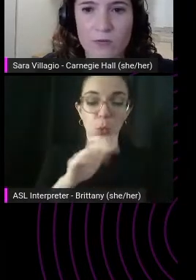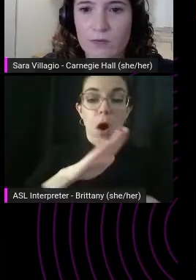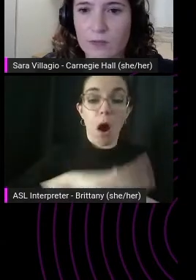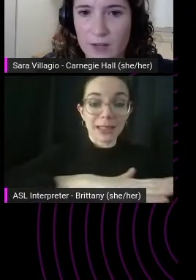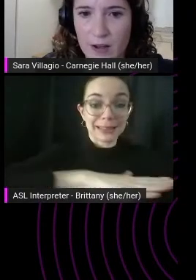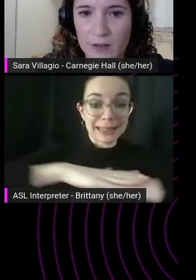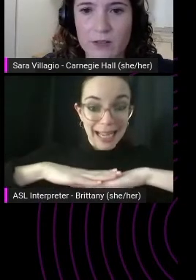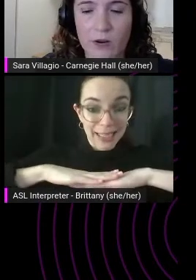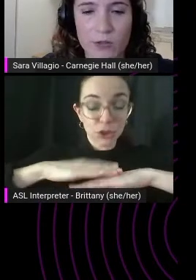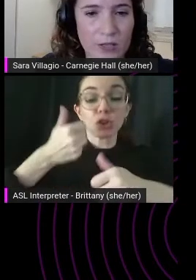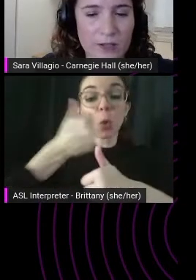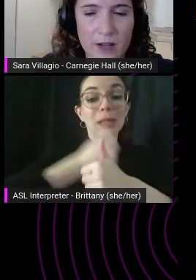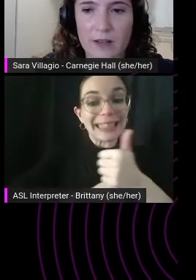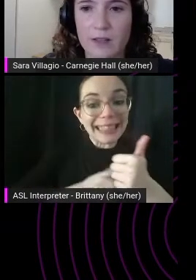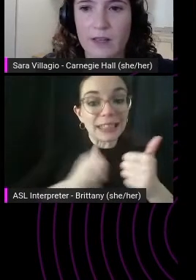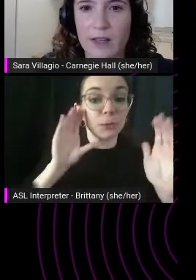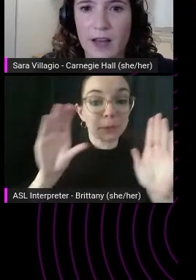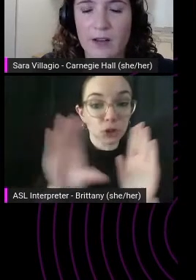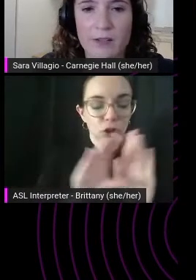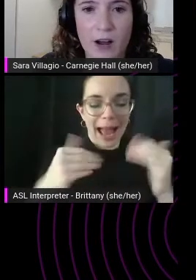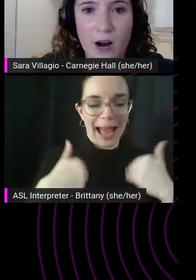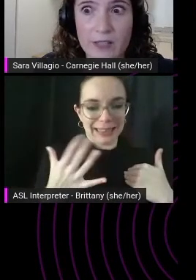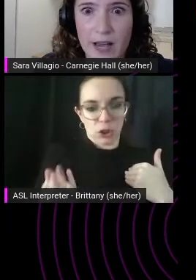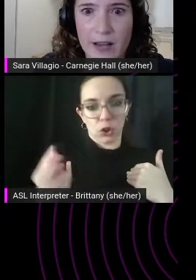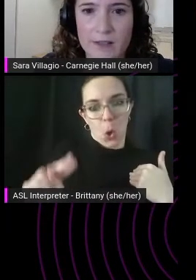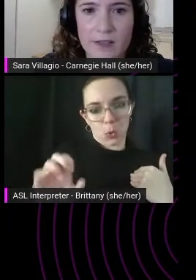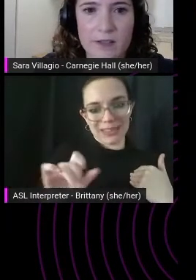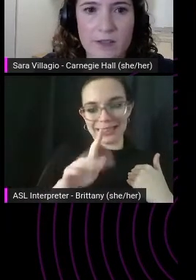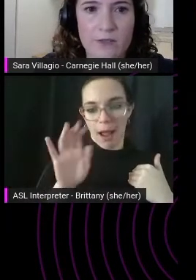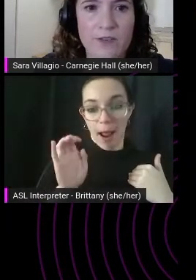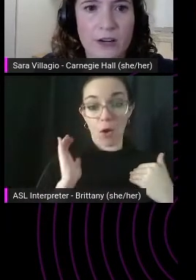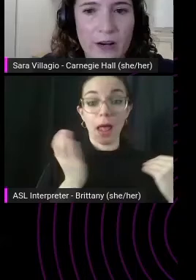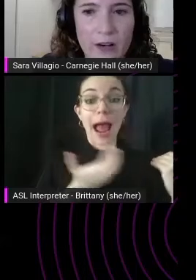own style, own unique style. And our task is to figure out